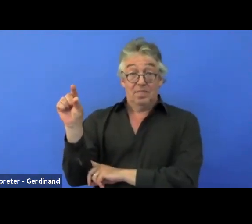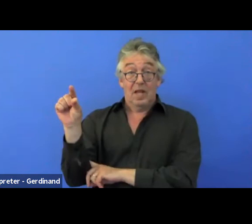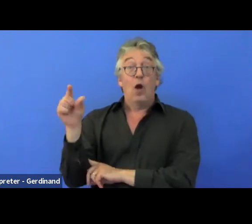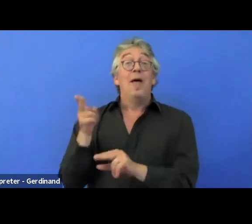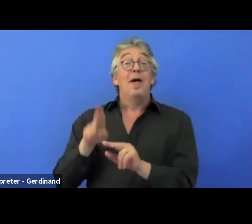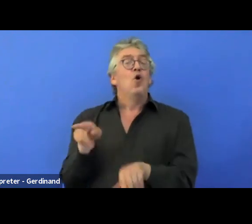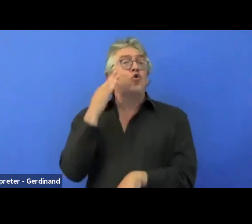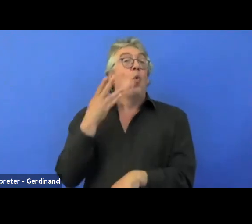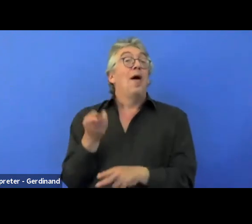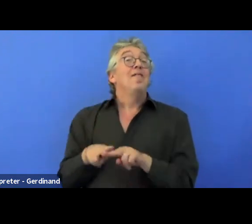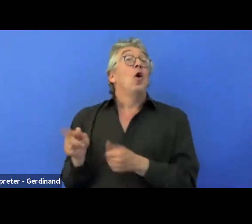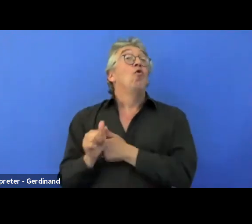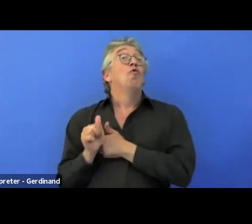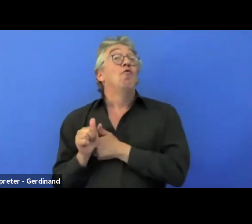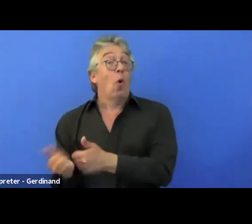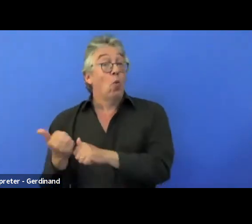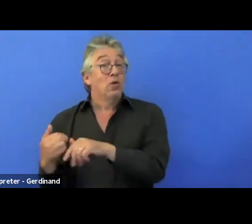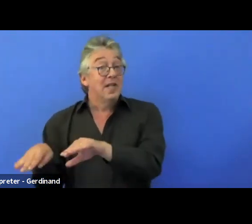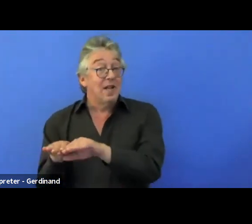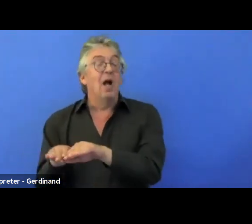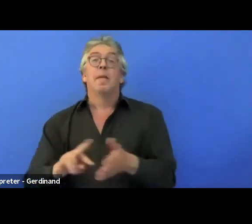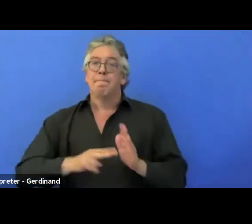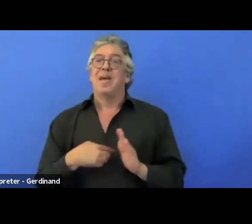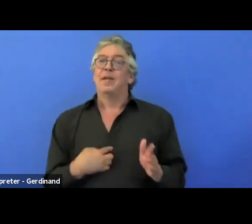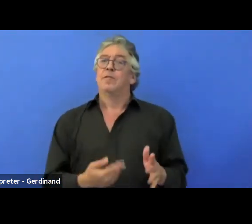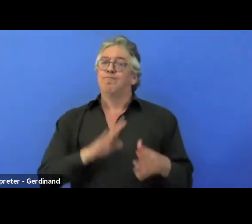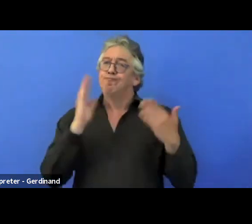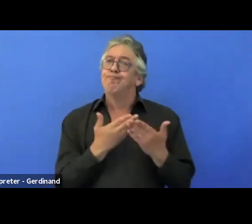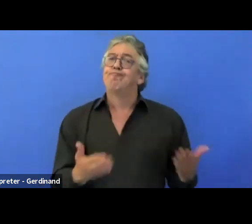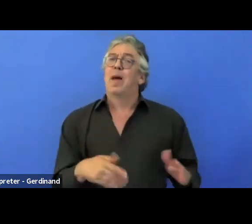This is why standards are important, because they give also certainty